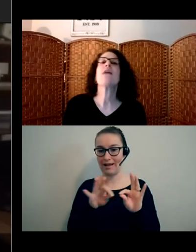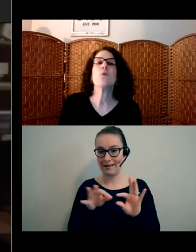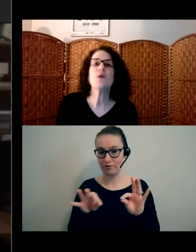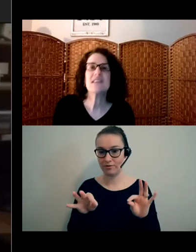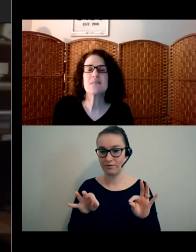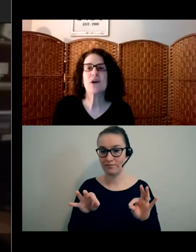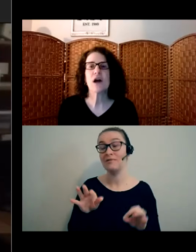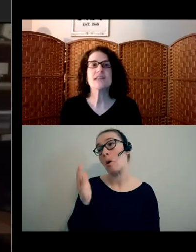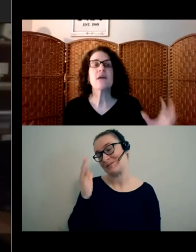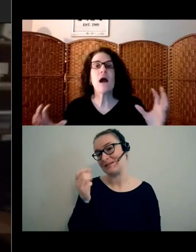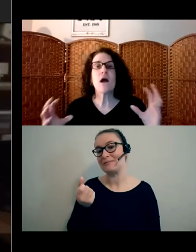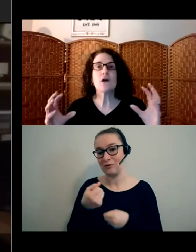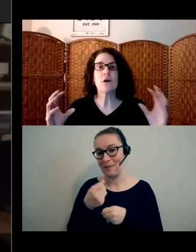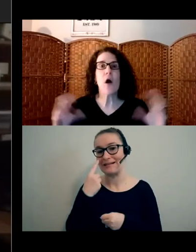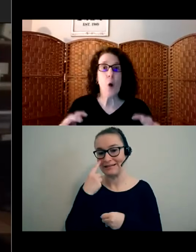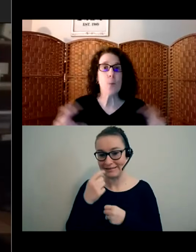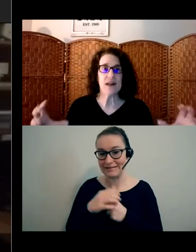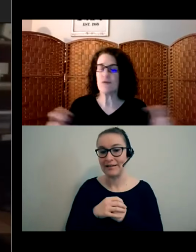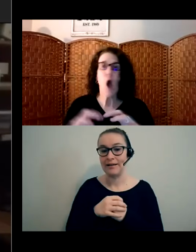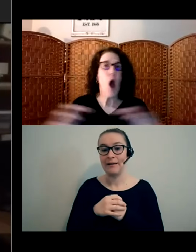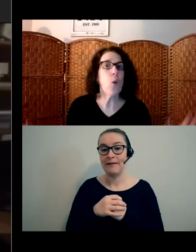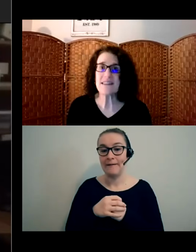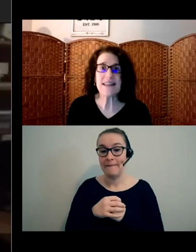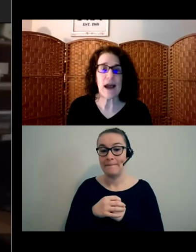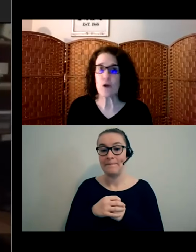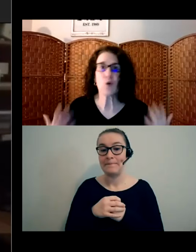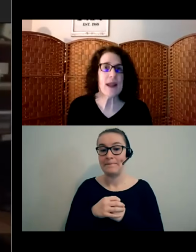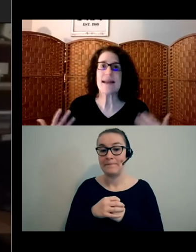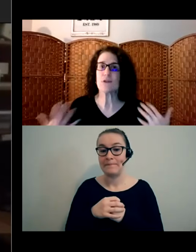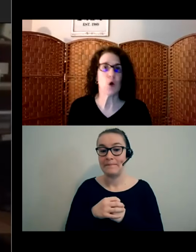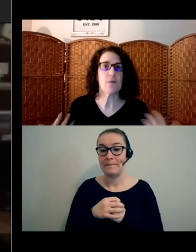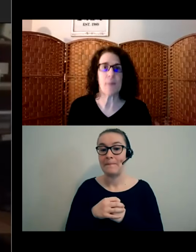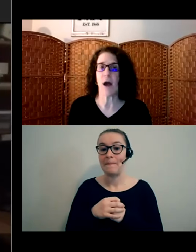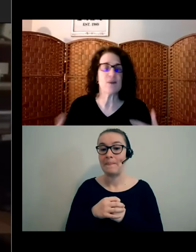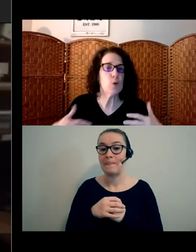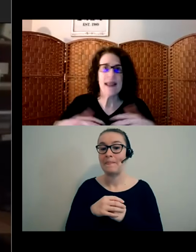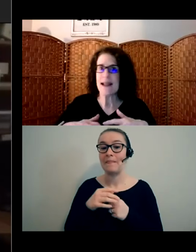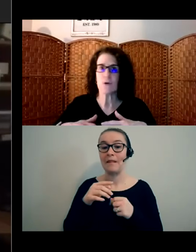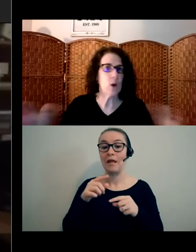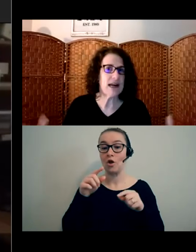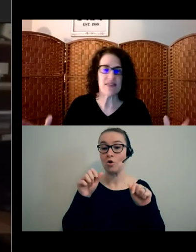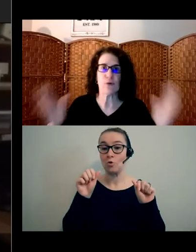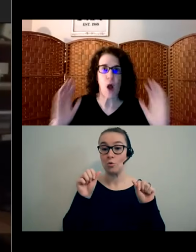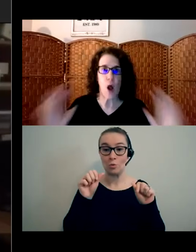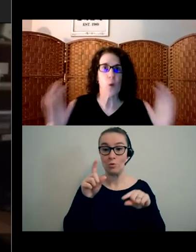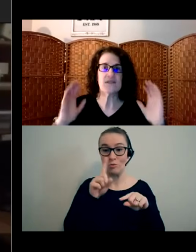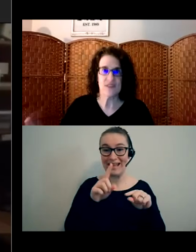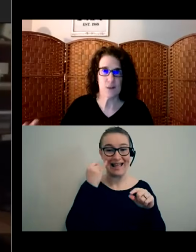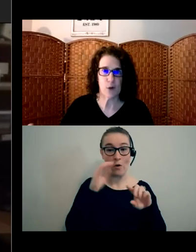The reason is because -- open, they're always there. You can't turn them off, you can't do anything, they're always visible.